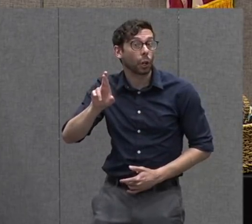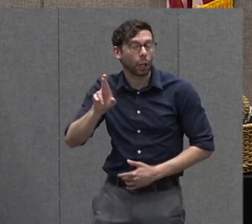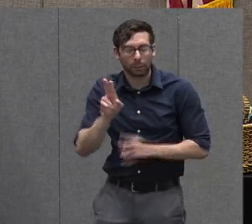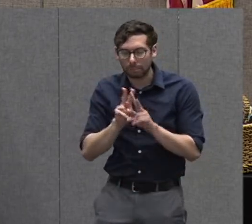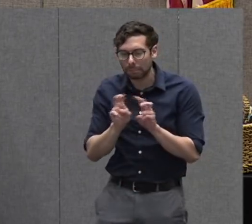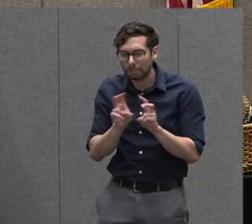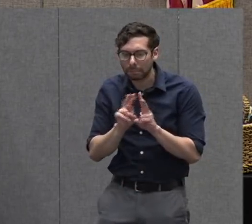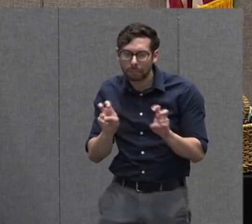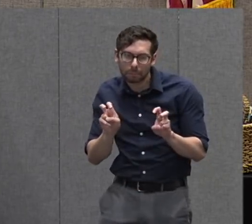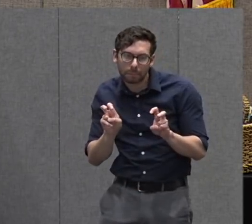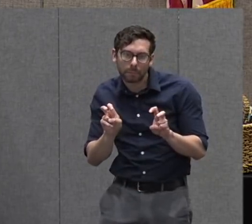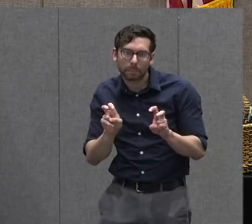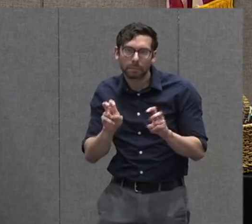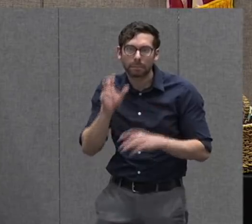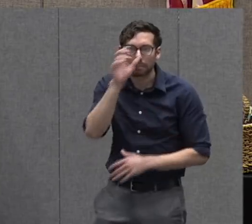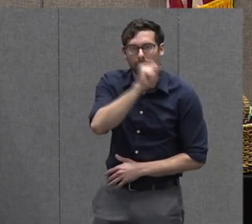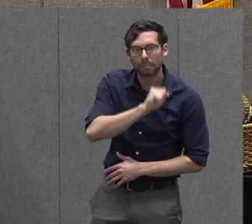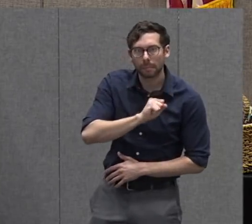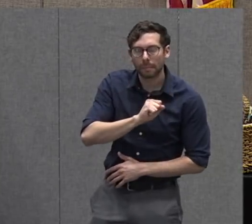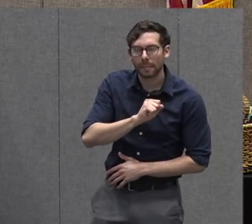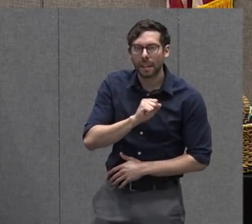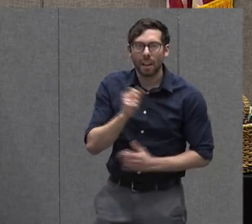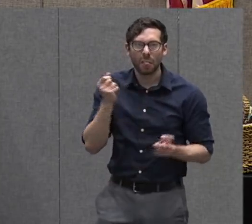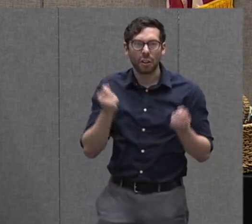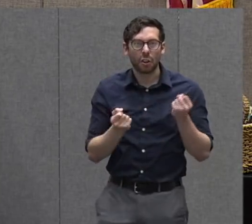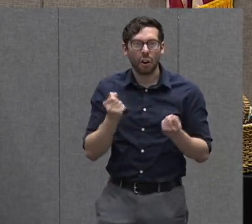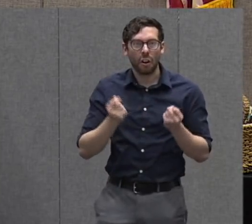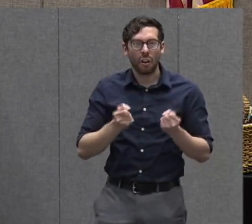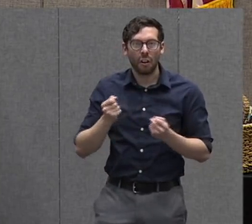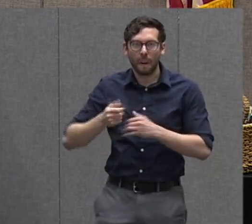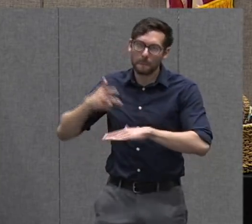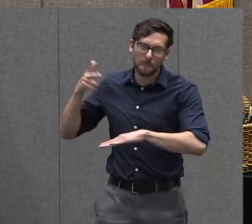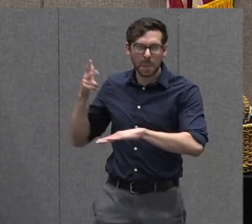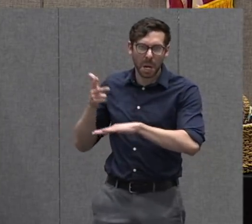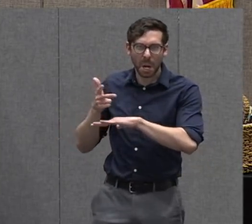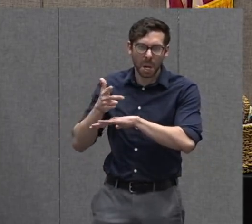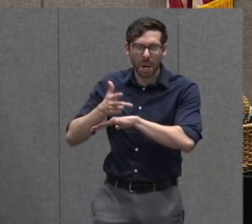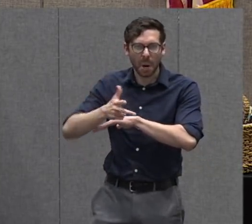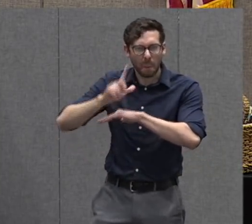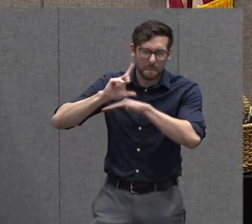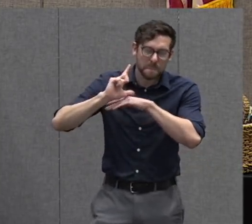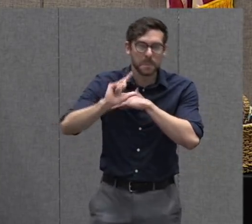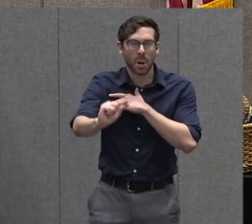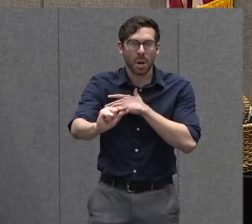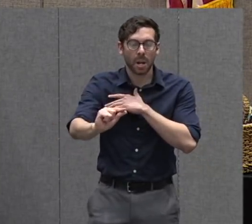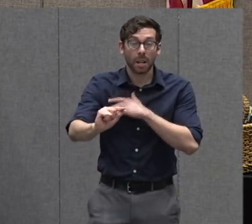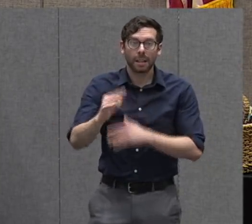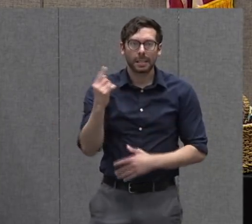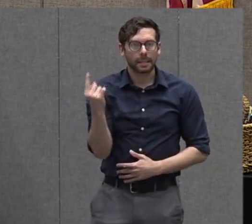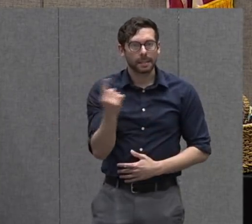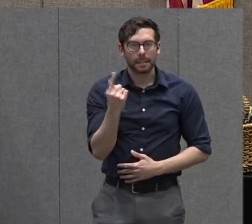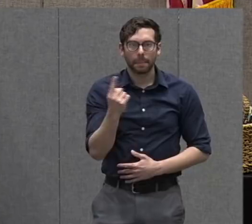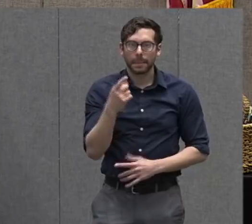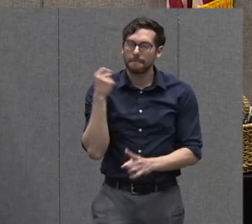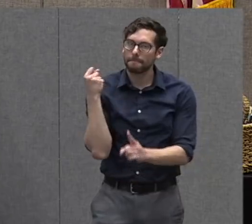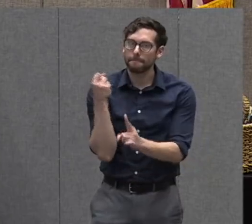screeching down the road, that something's going to happen. [Mr. R] Wow. [Miss Martindale] I'm also gonna infer